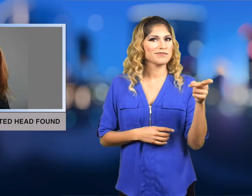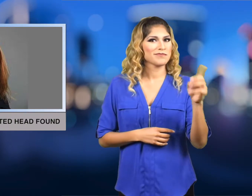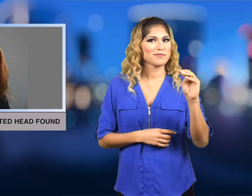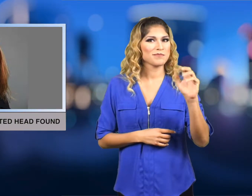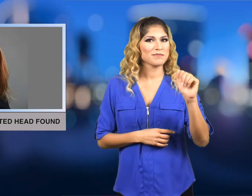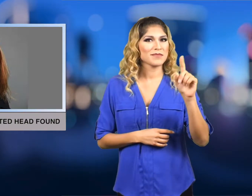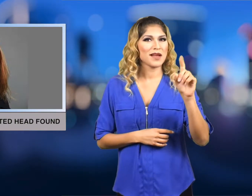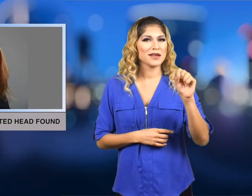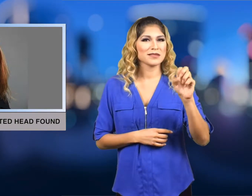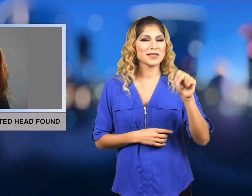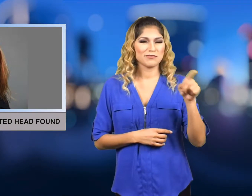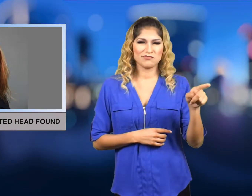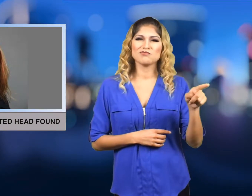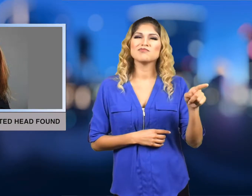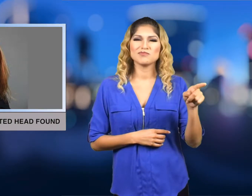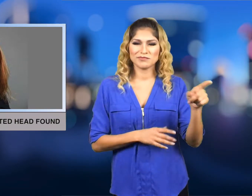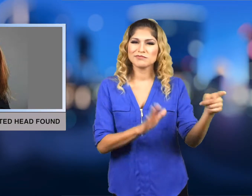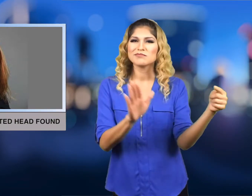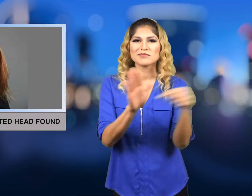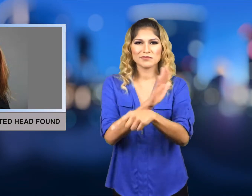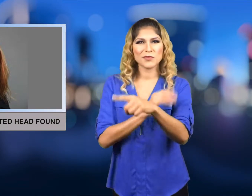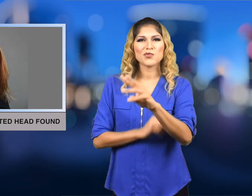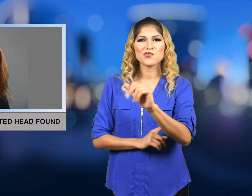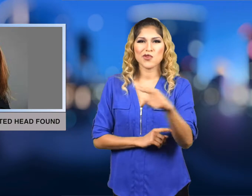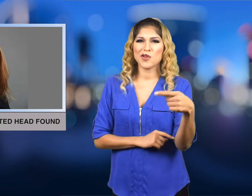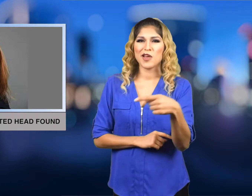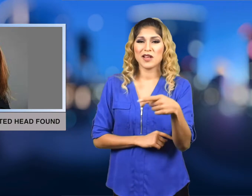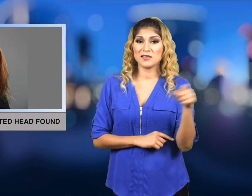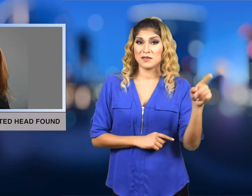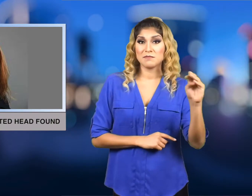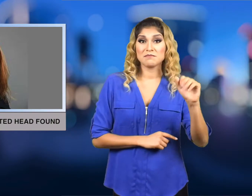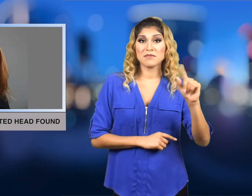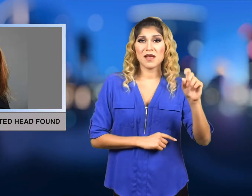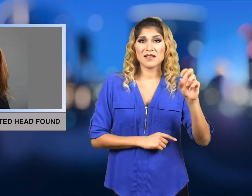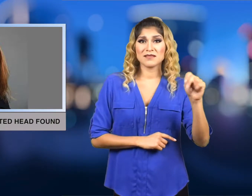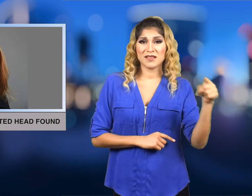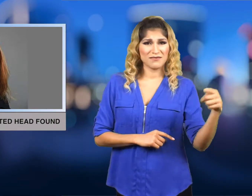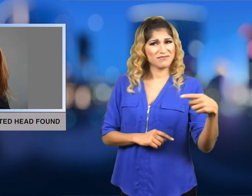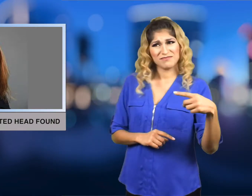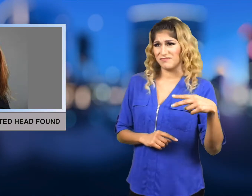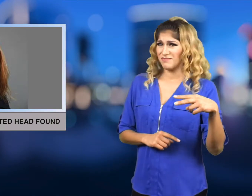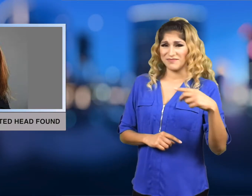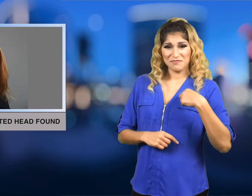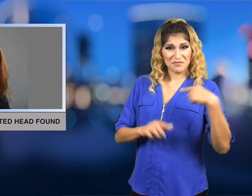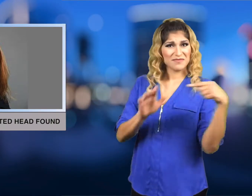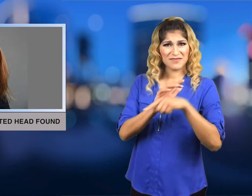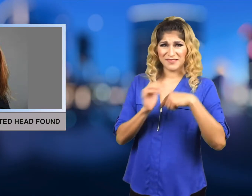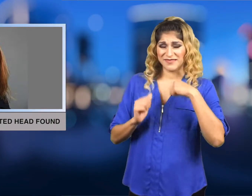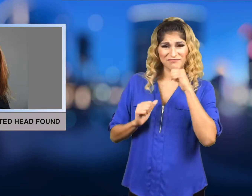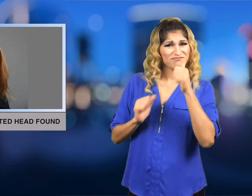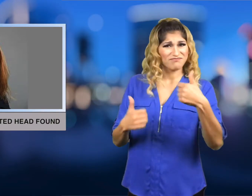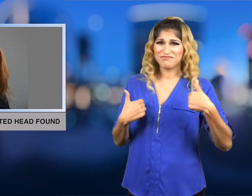killed Wall but denies the accusation.